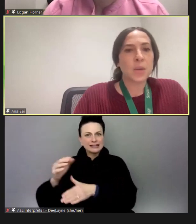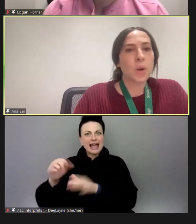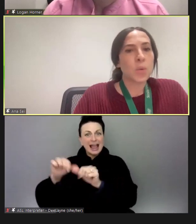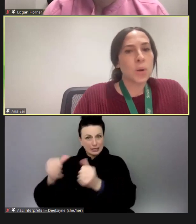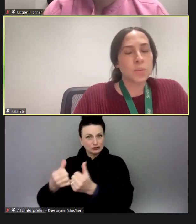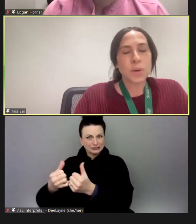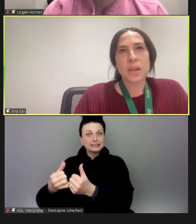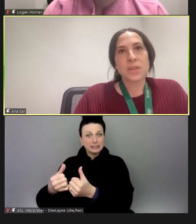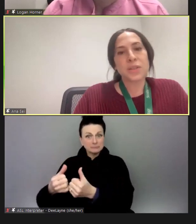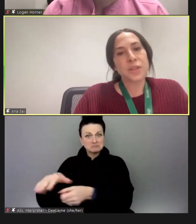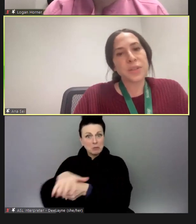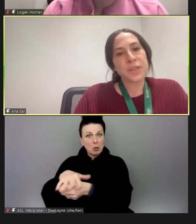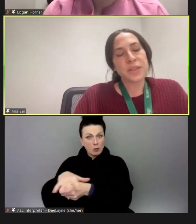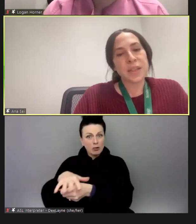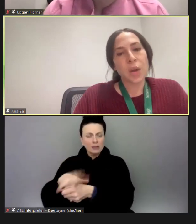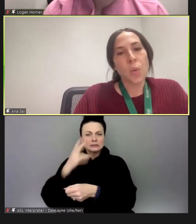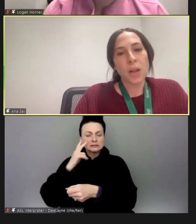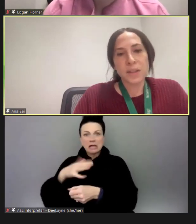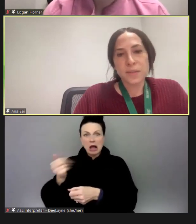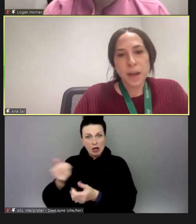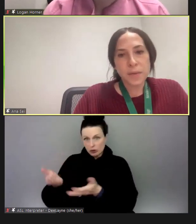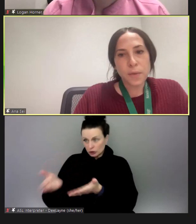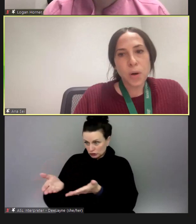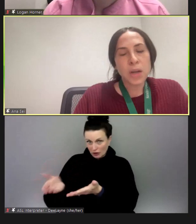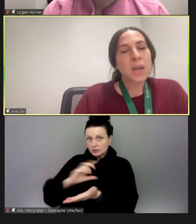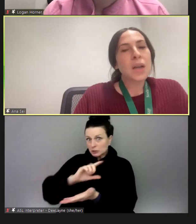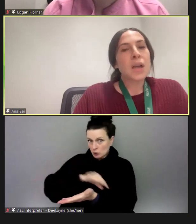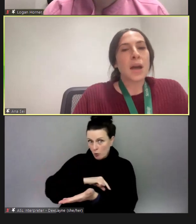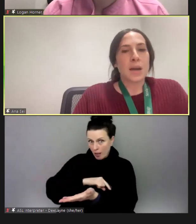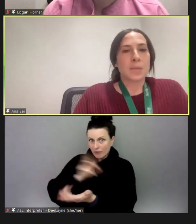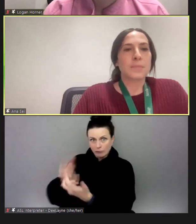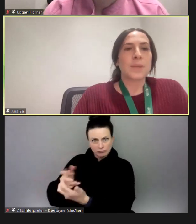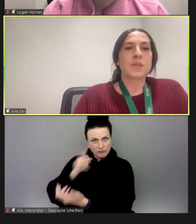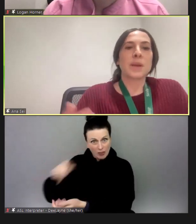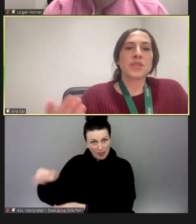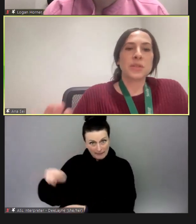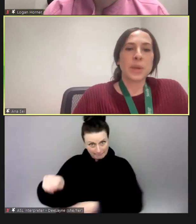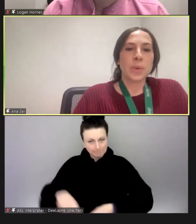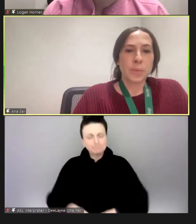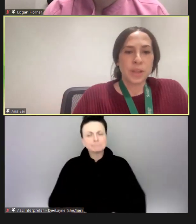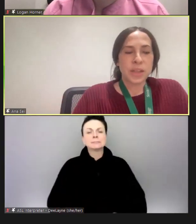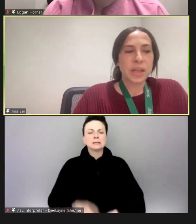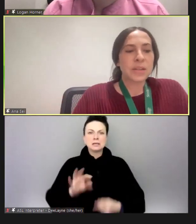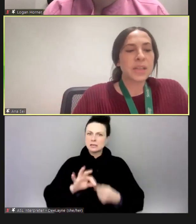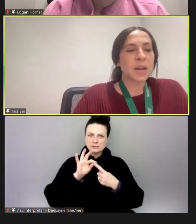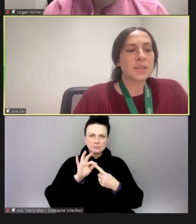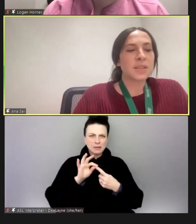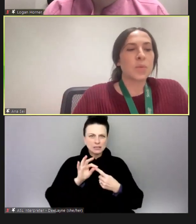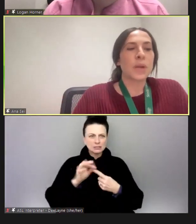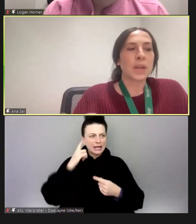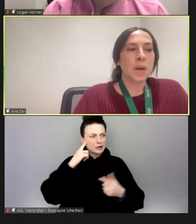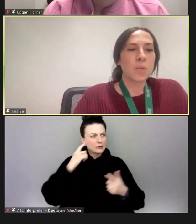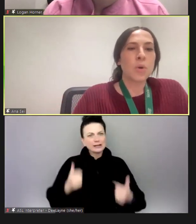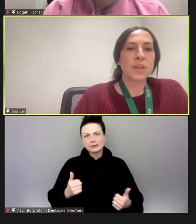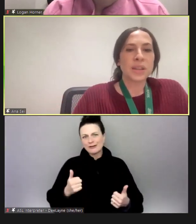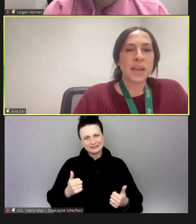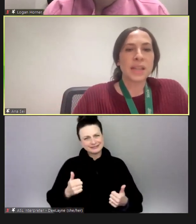what what other services they qualify for um especially with a hearing loss